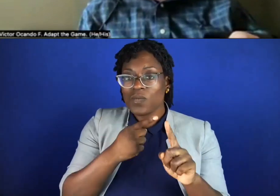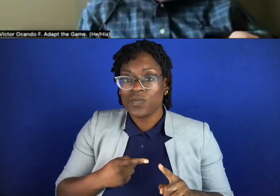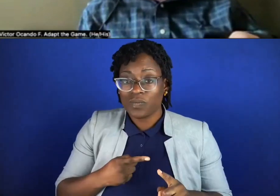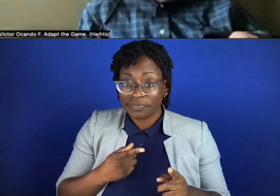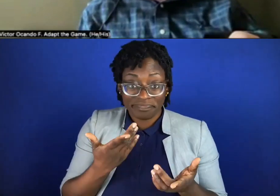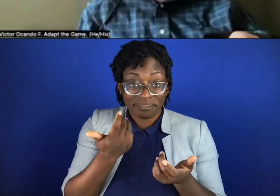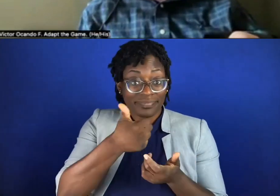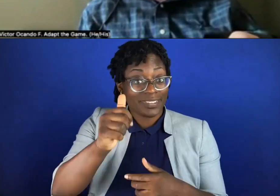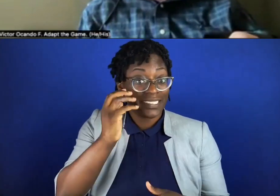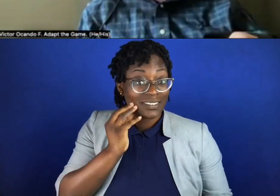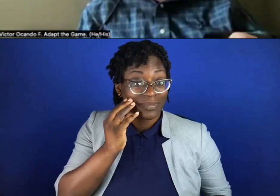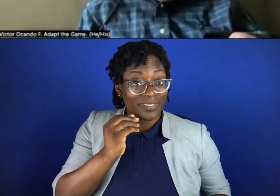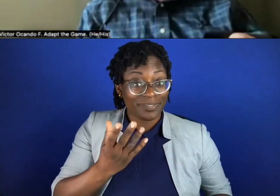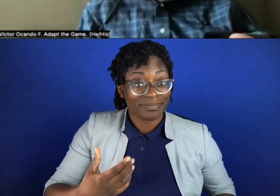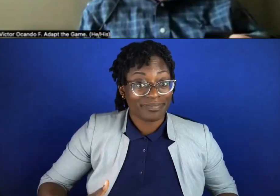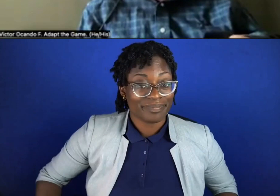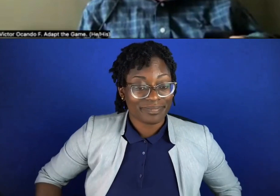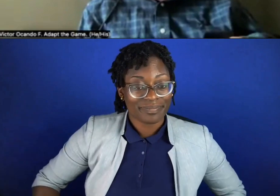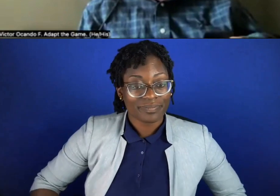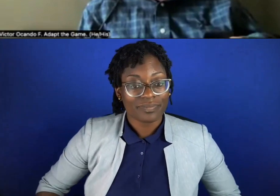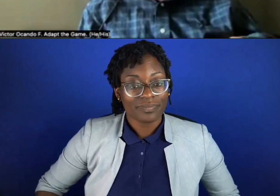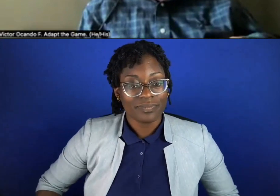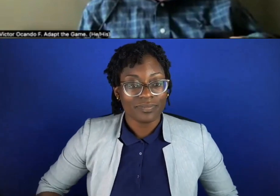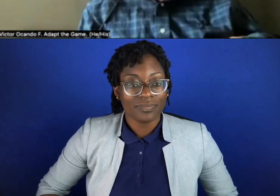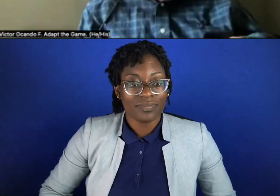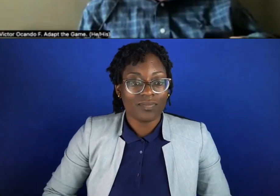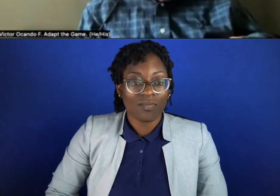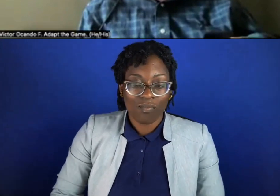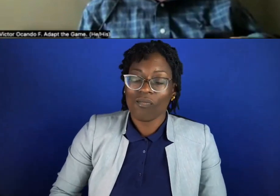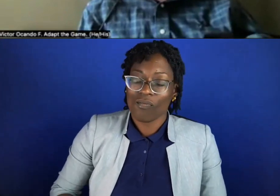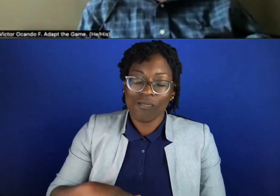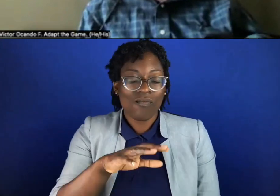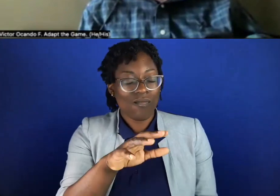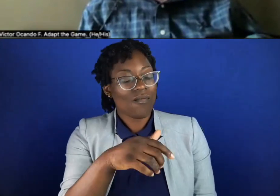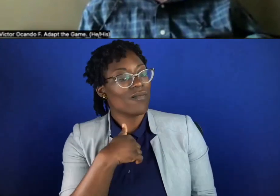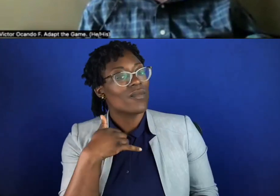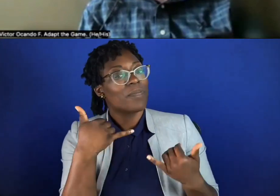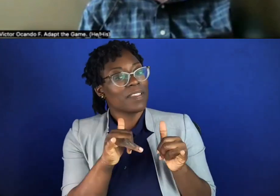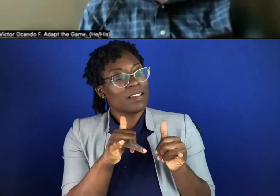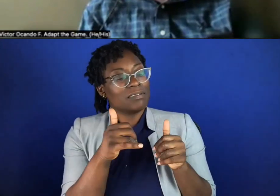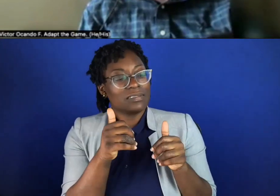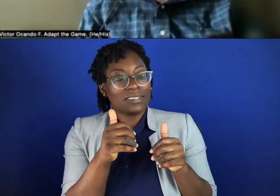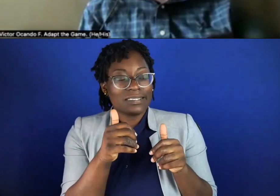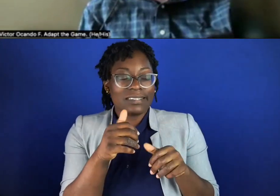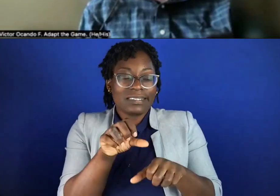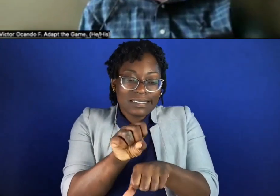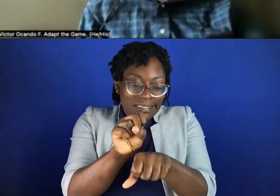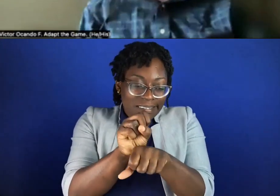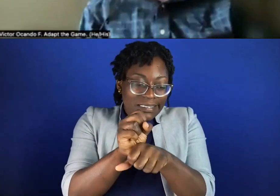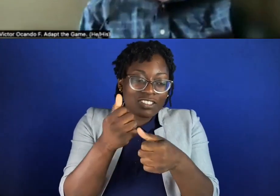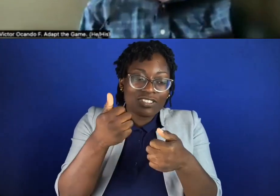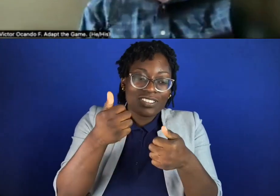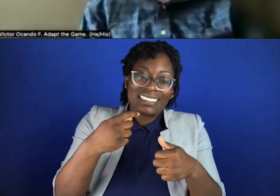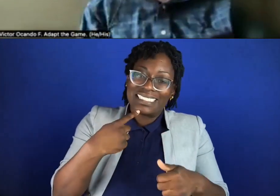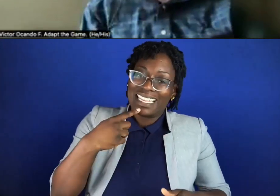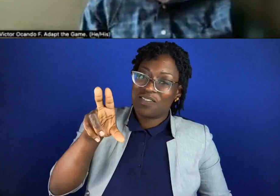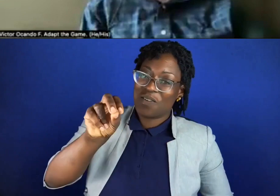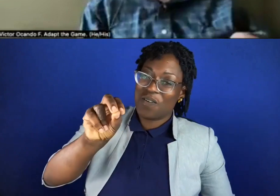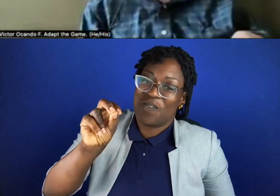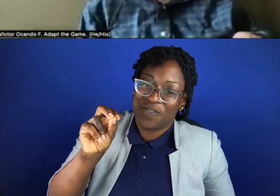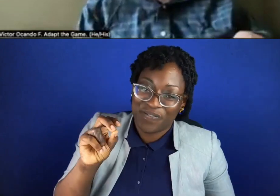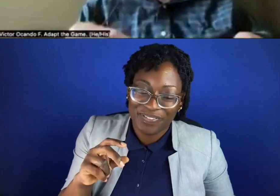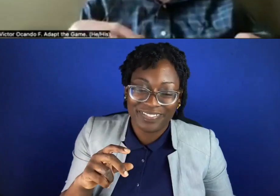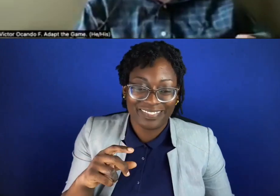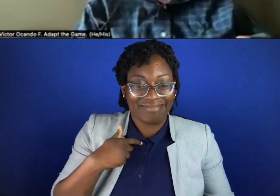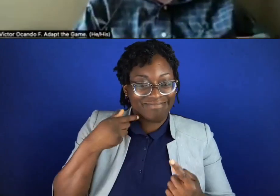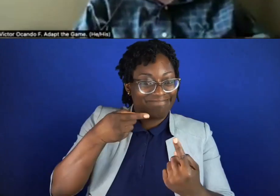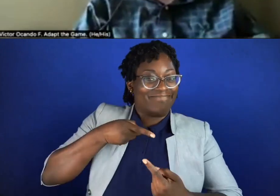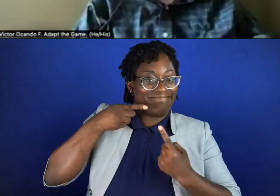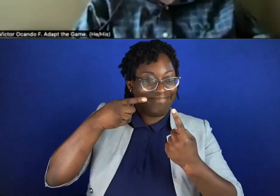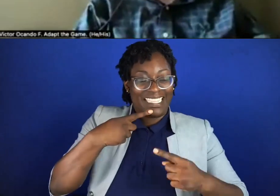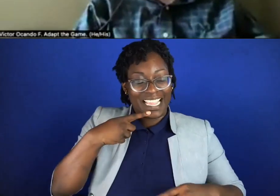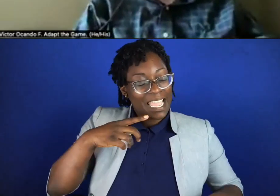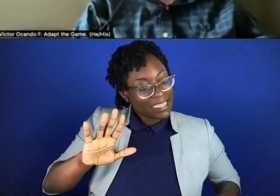Well, I'm still working on the saying the no thing. I’m not very good at saying no.